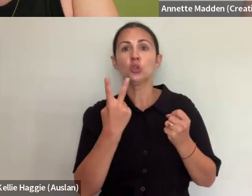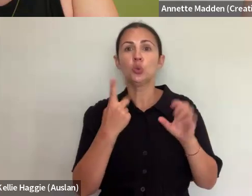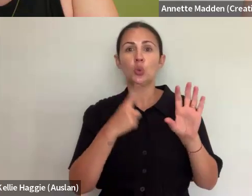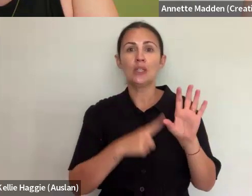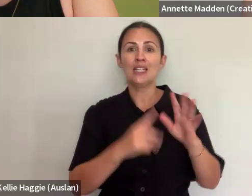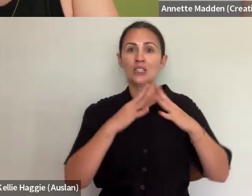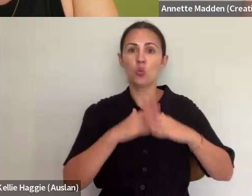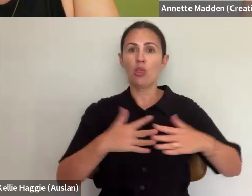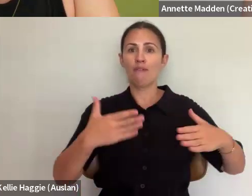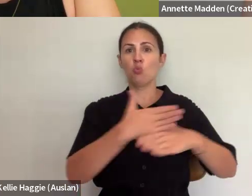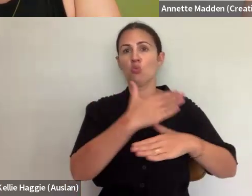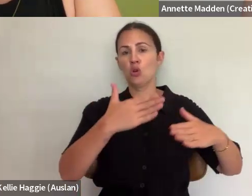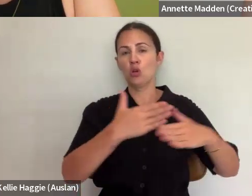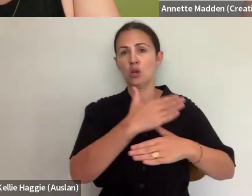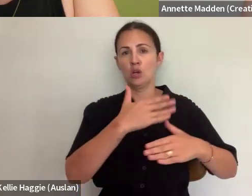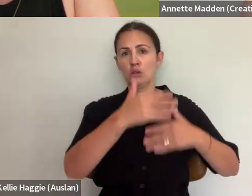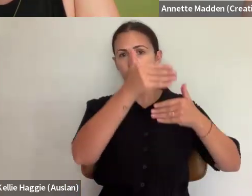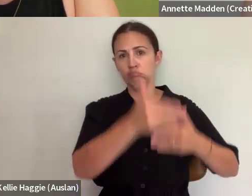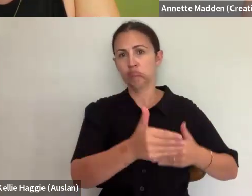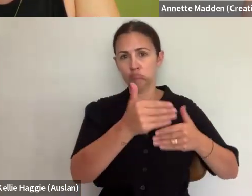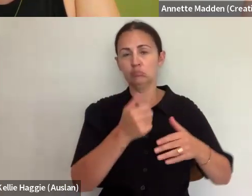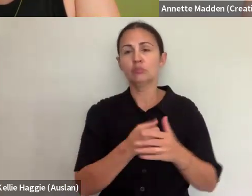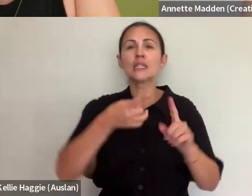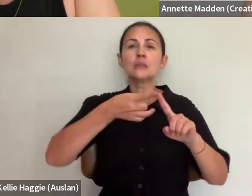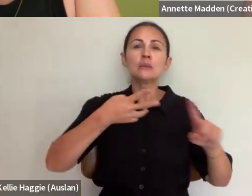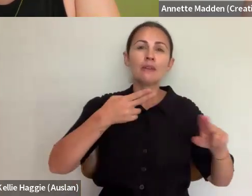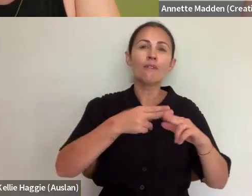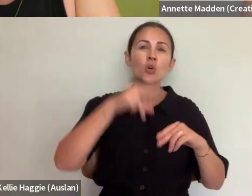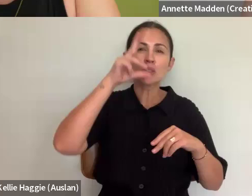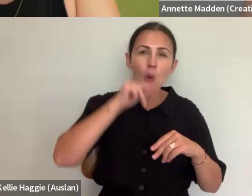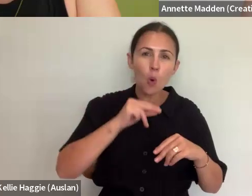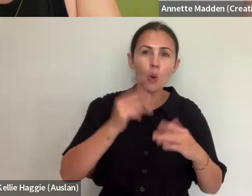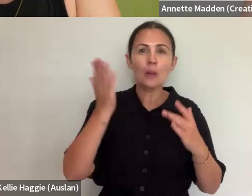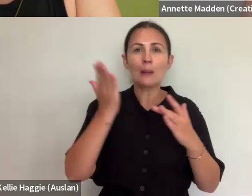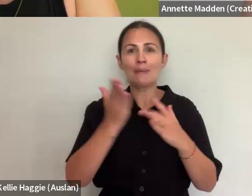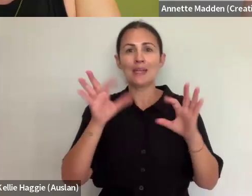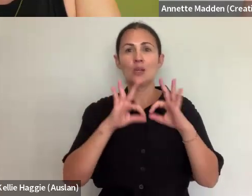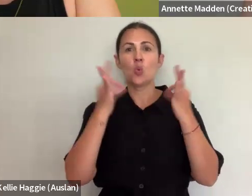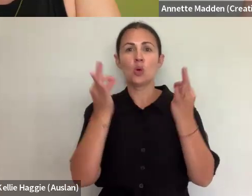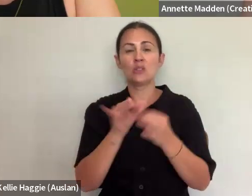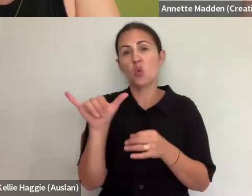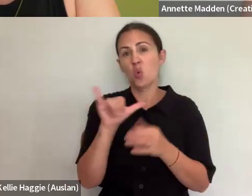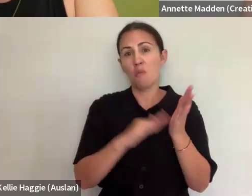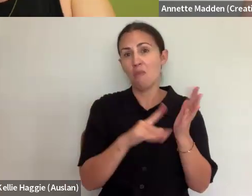in total to support two years of operations and activities . It is targeted towards